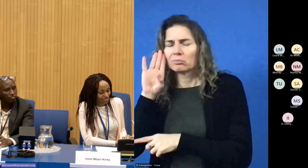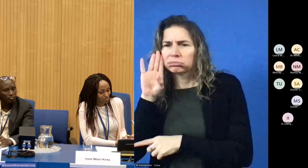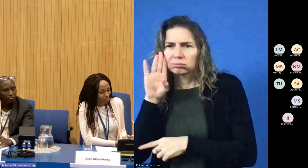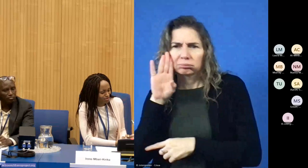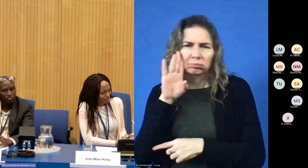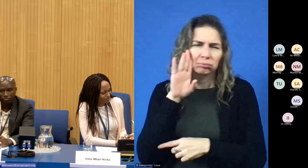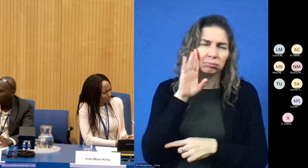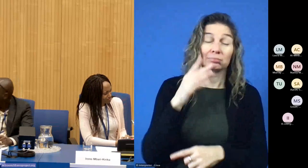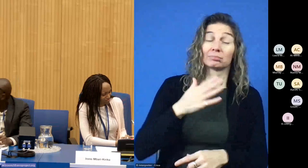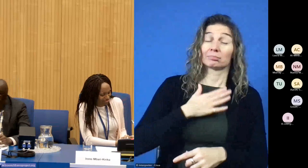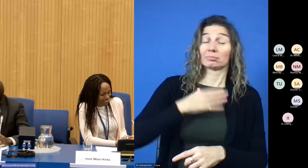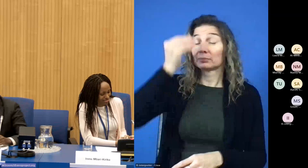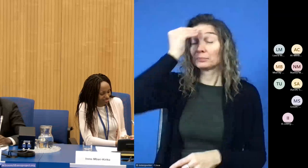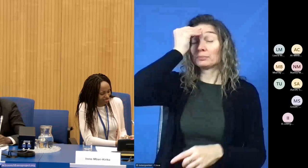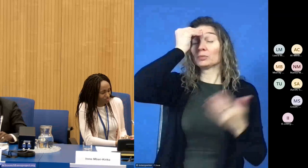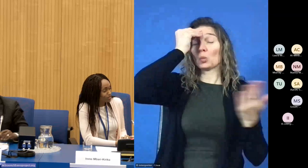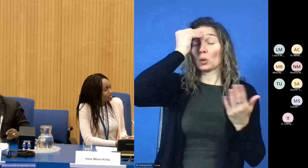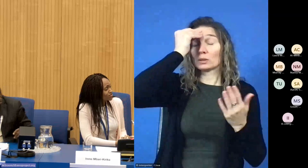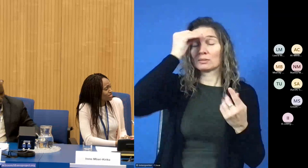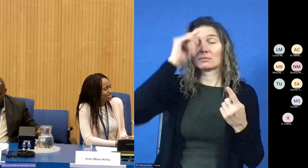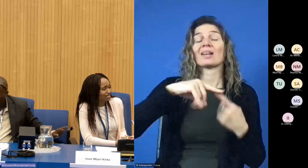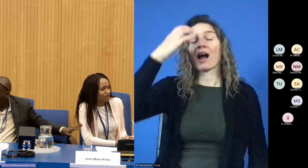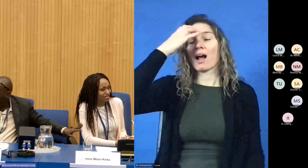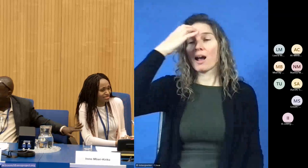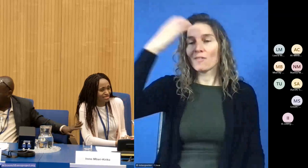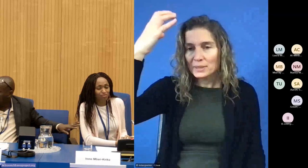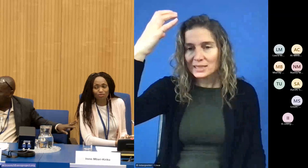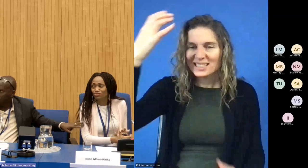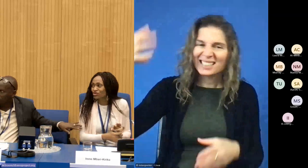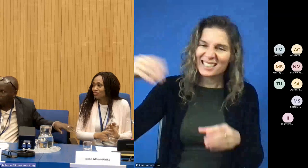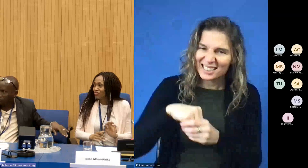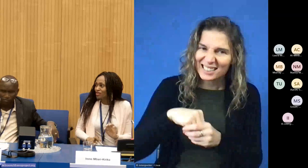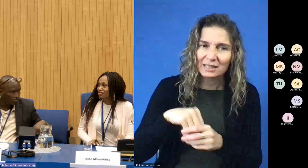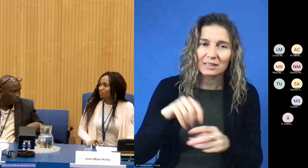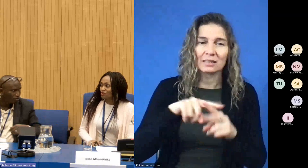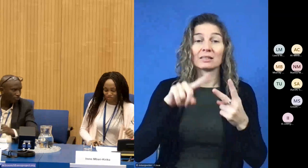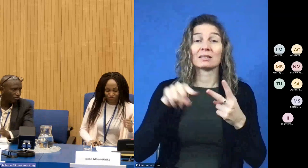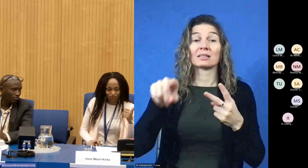it's the importance of government. The importance of taking a holistic approach, the importance of